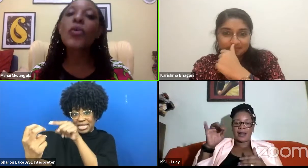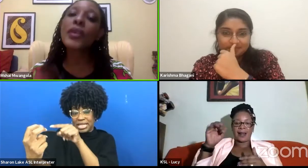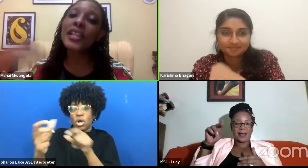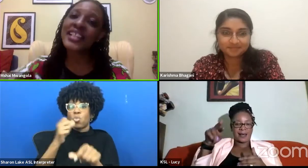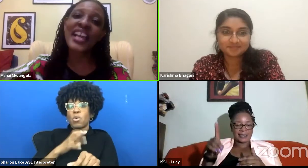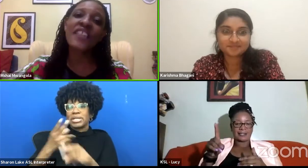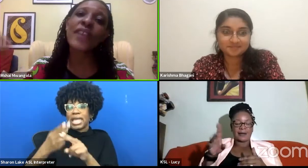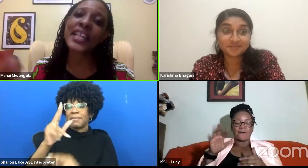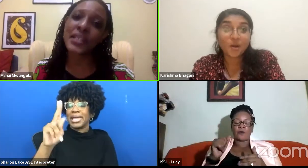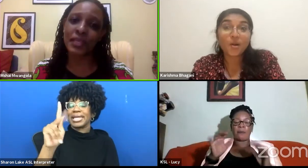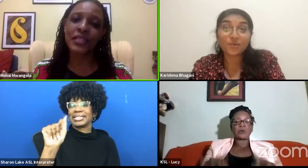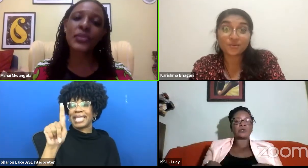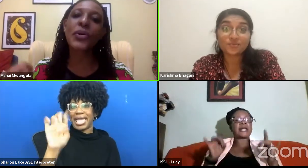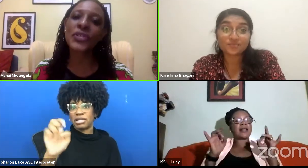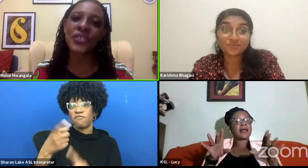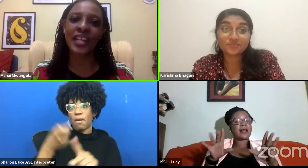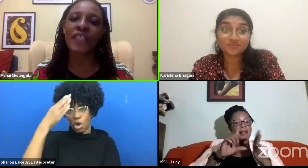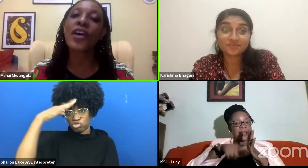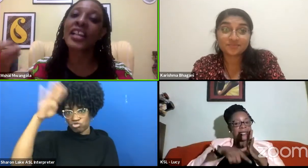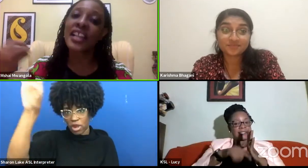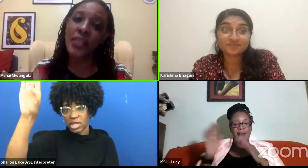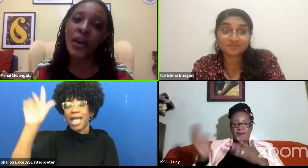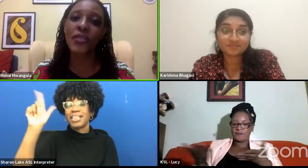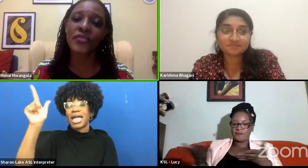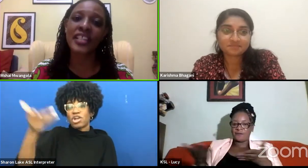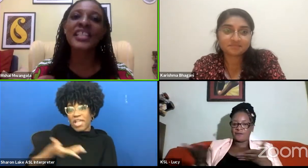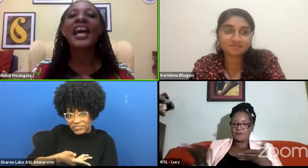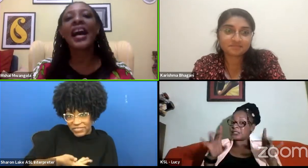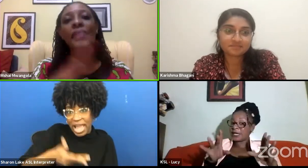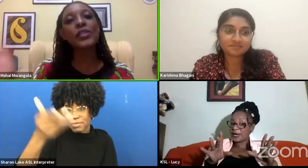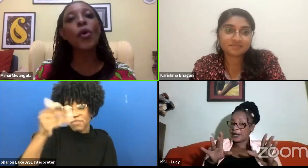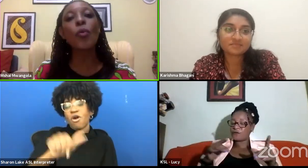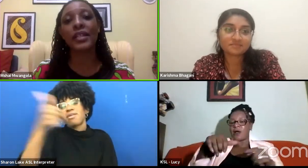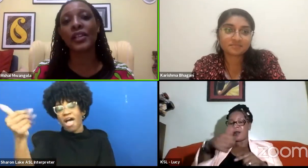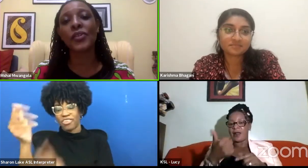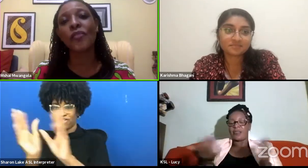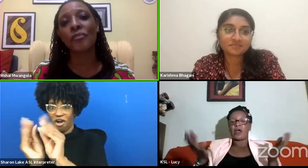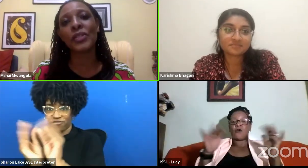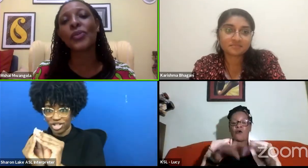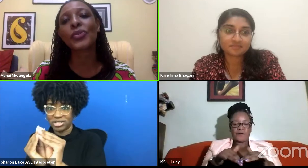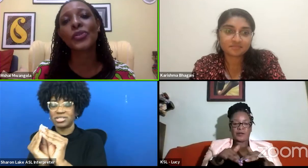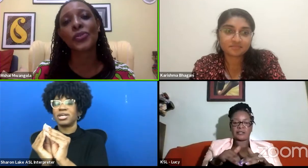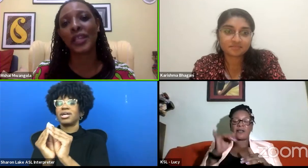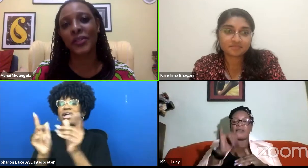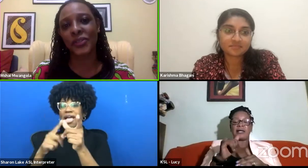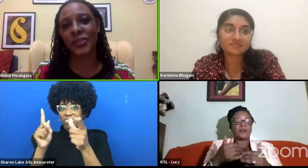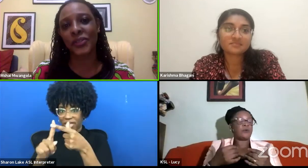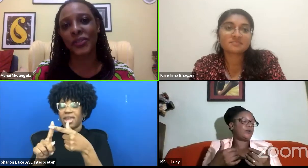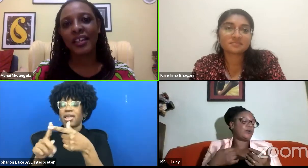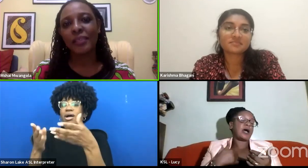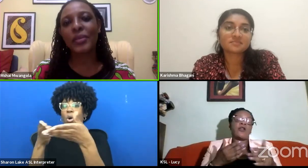who would later invite me to Australia for another conference and that opened the door for me to go to school in Australia.